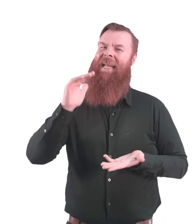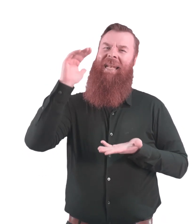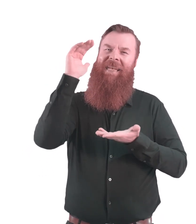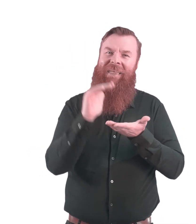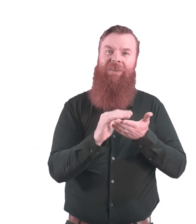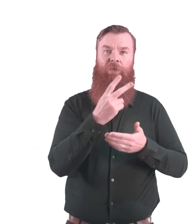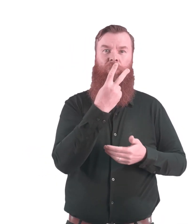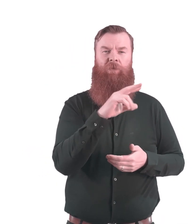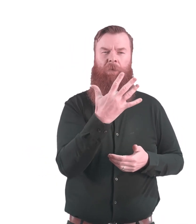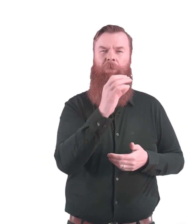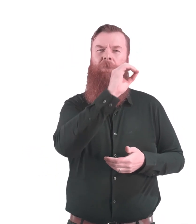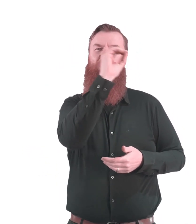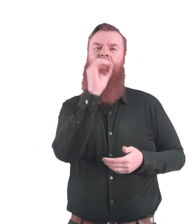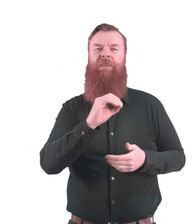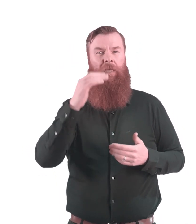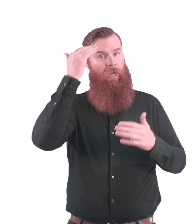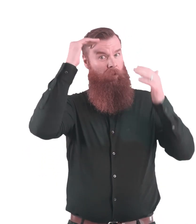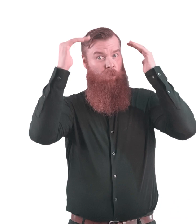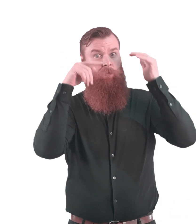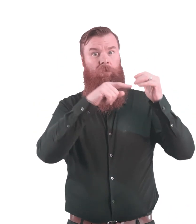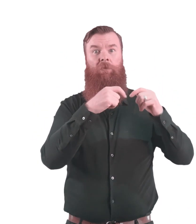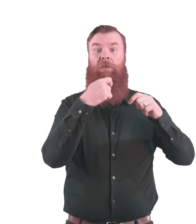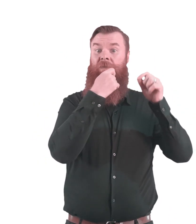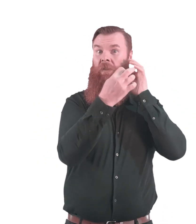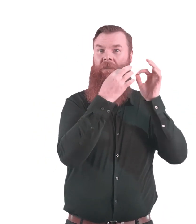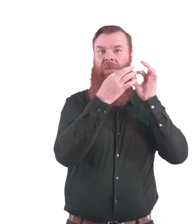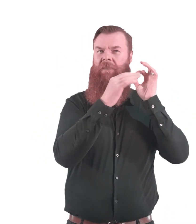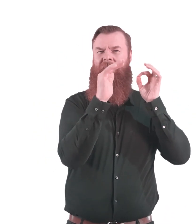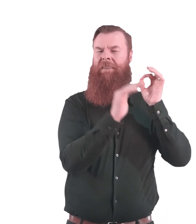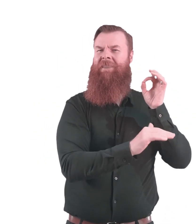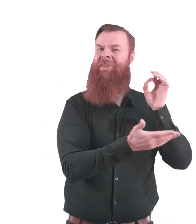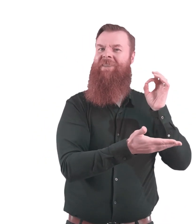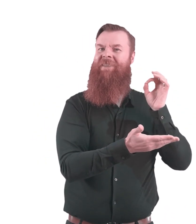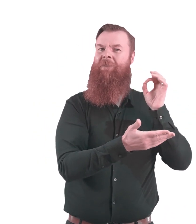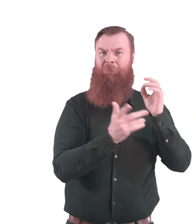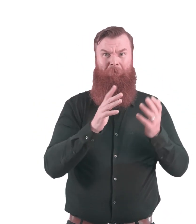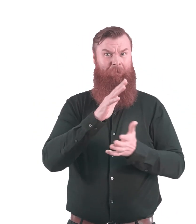Only 25% of adults clean between their teeth daily.